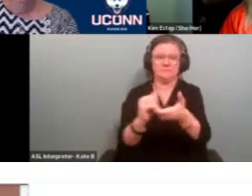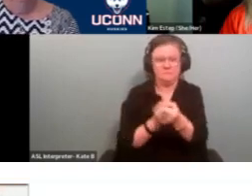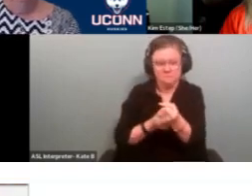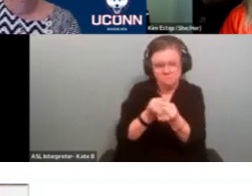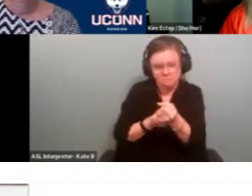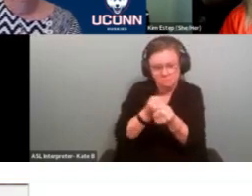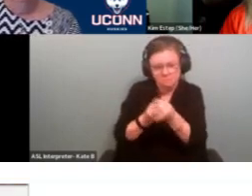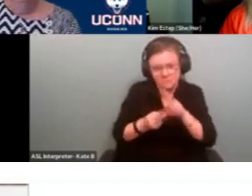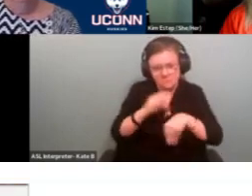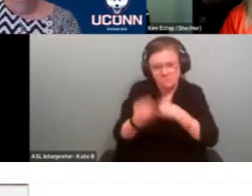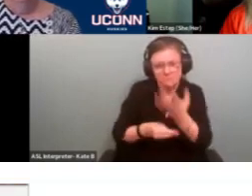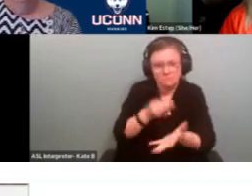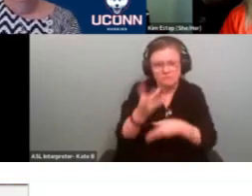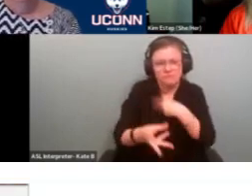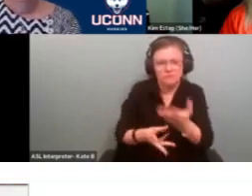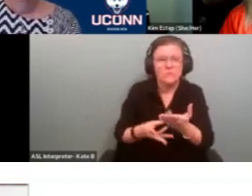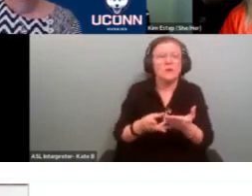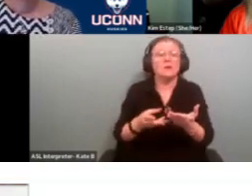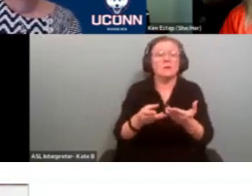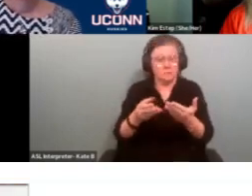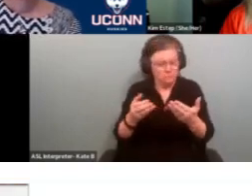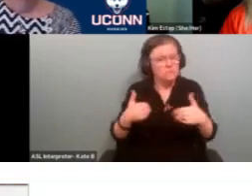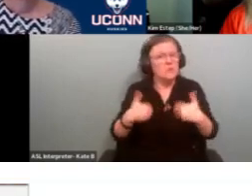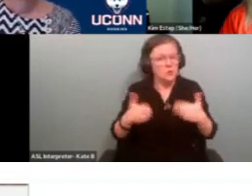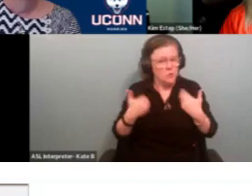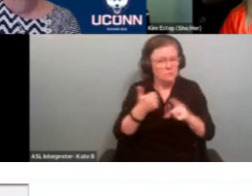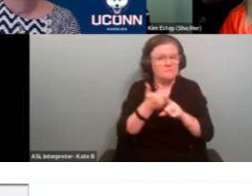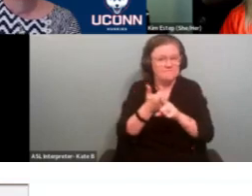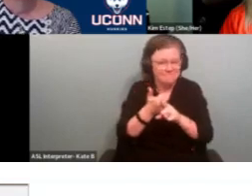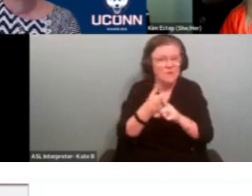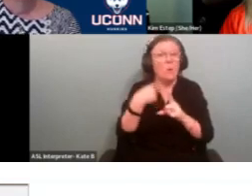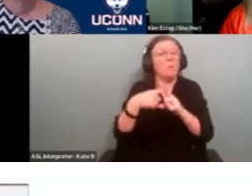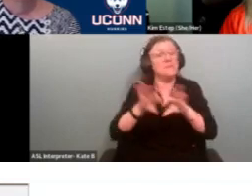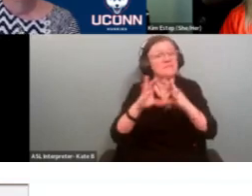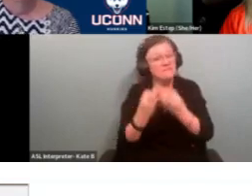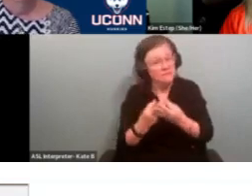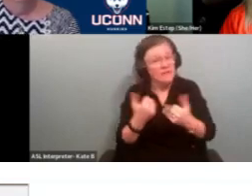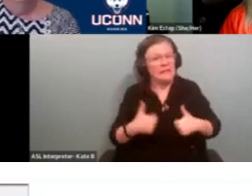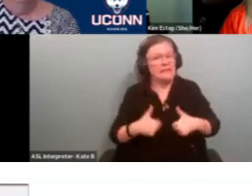ensure youth with behavioral health challenges and their families live and thrive in